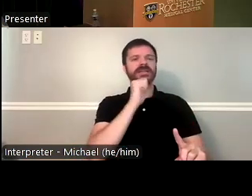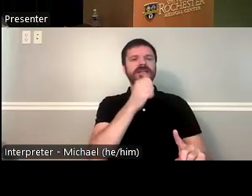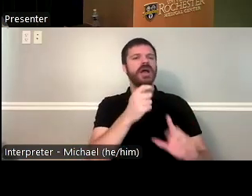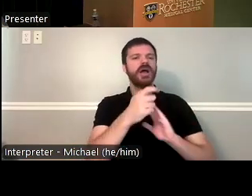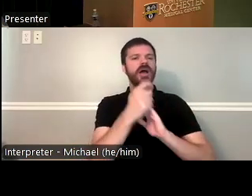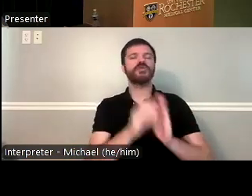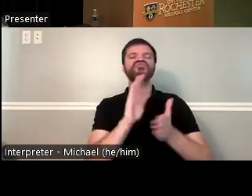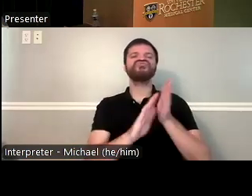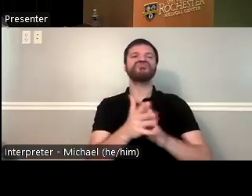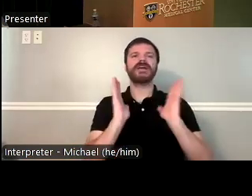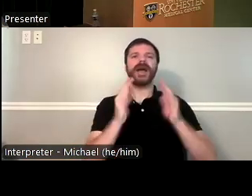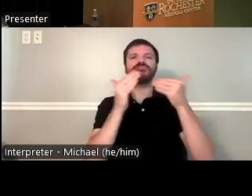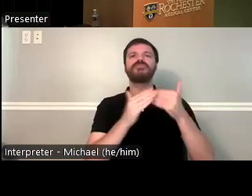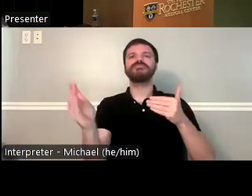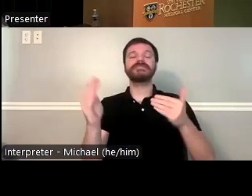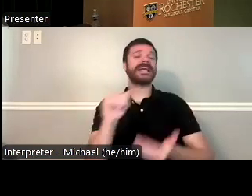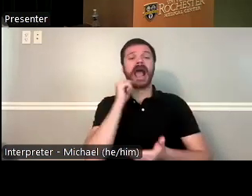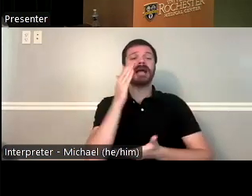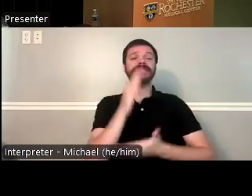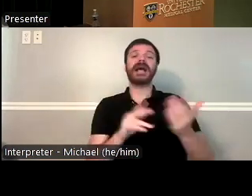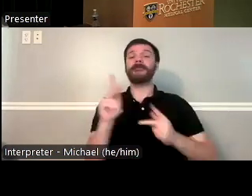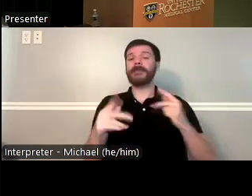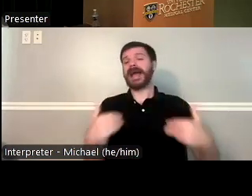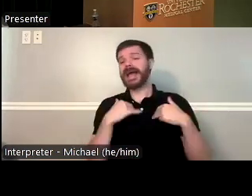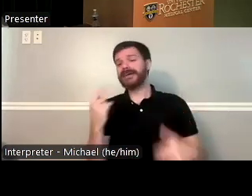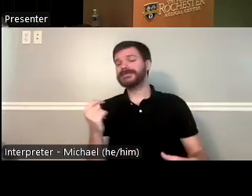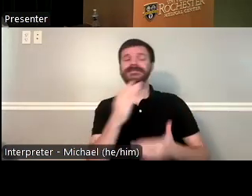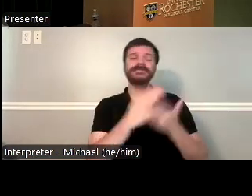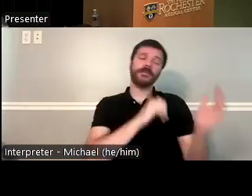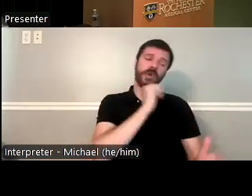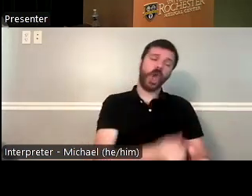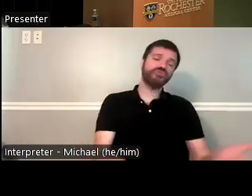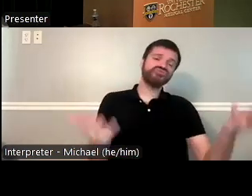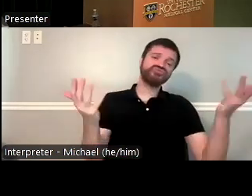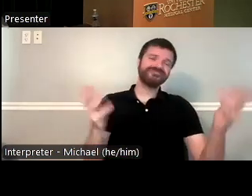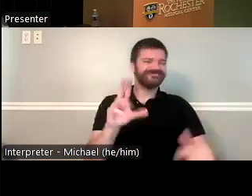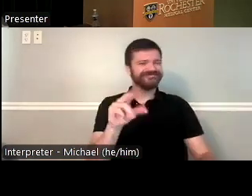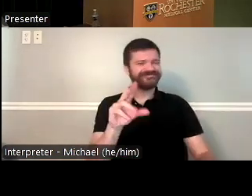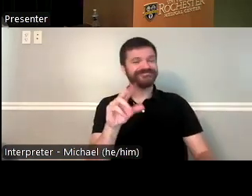not just some people are resilient and others aren't some families are resilient and others